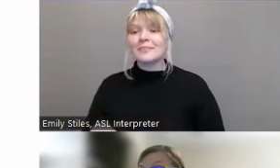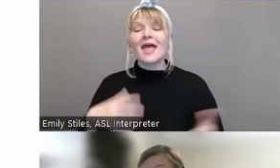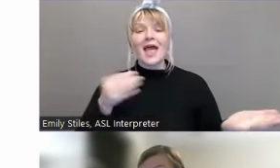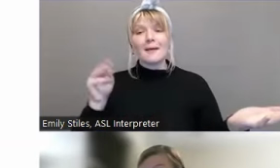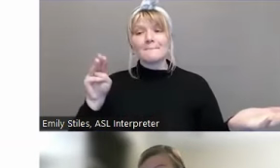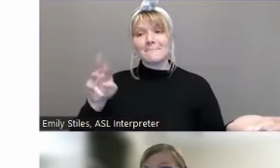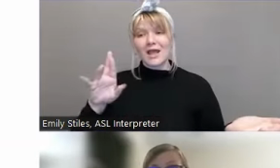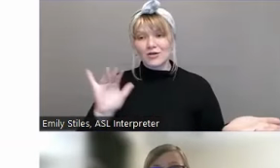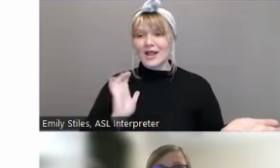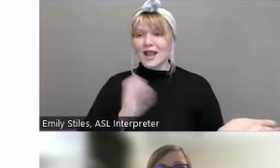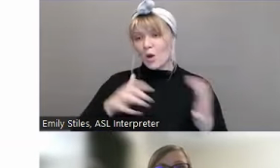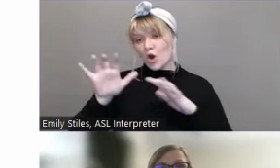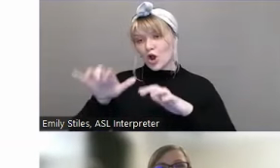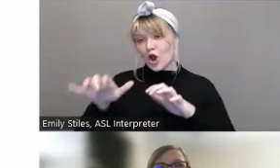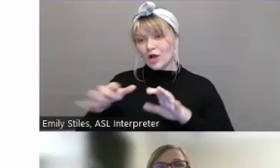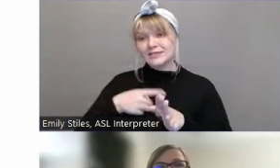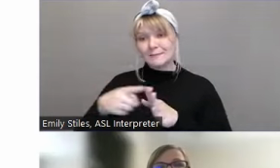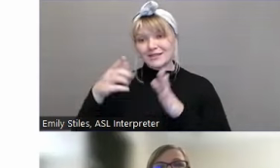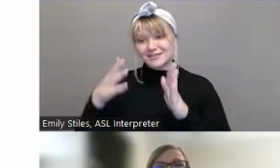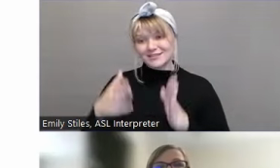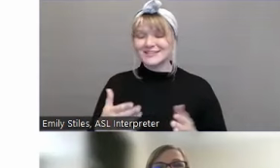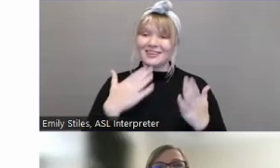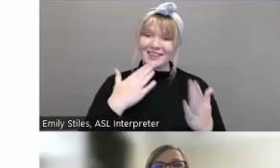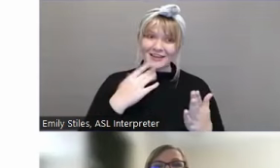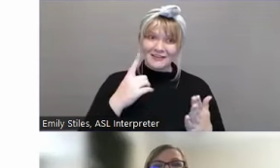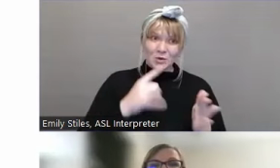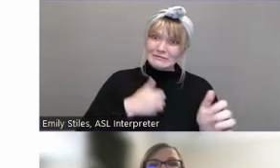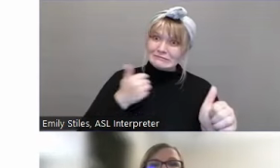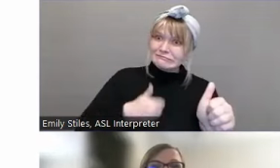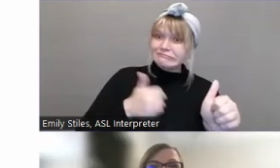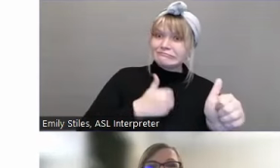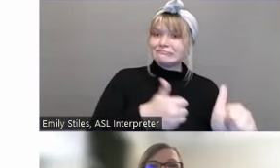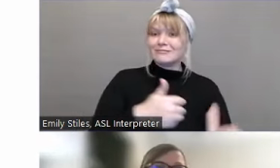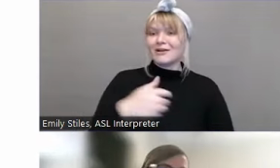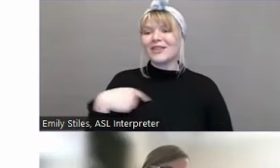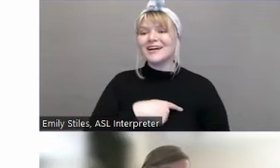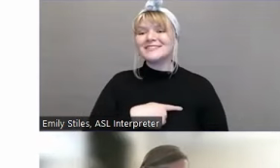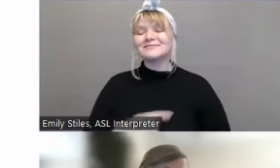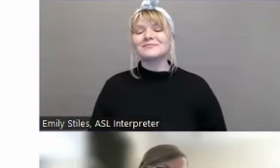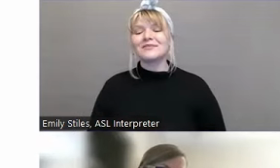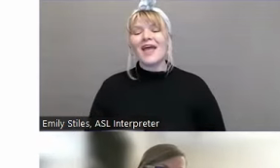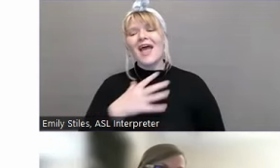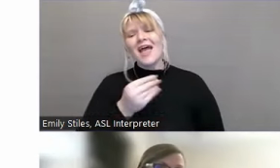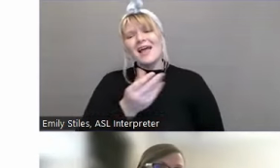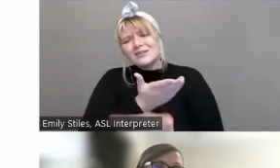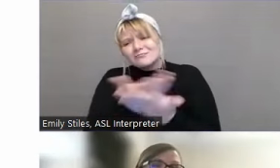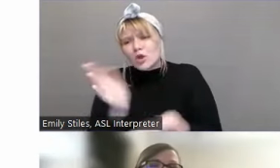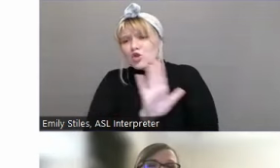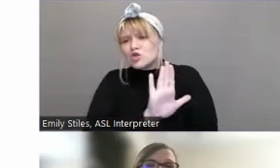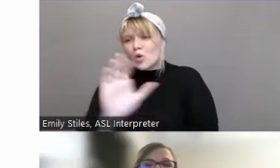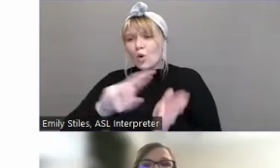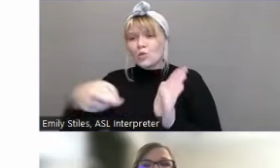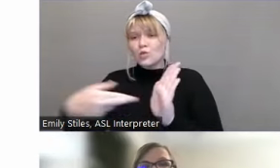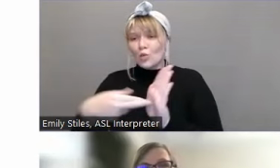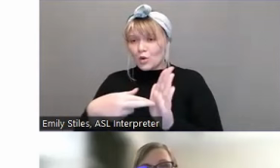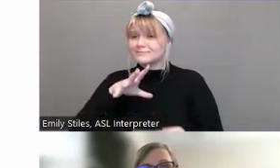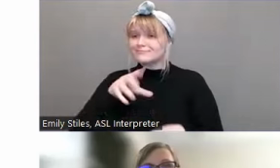you also for keeping up with us and all of your roles in producing today's webinar.